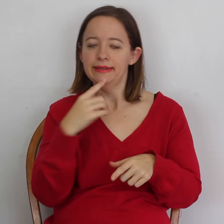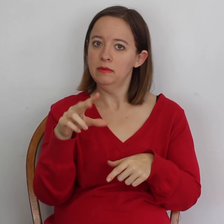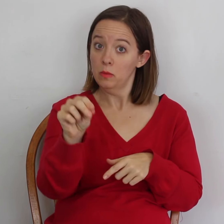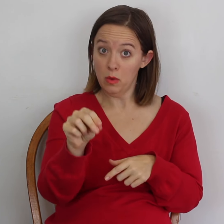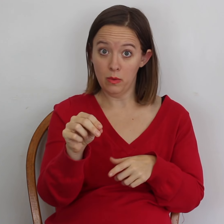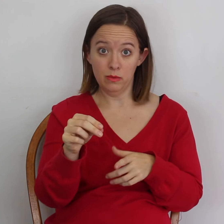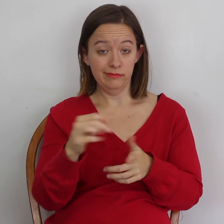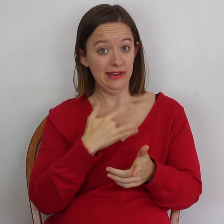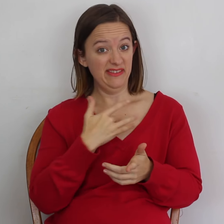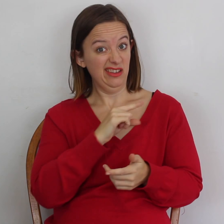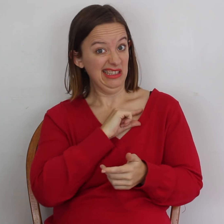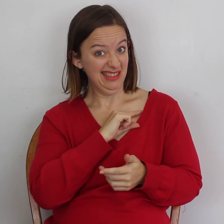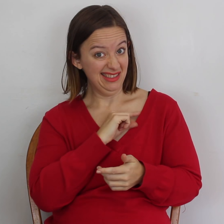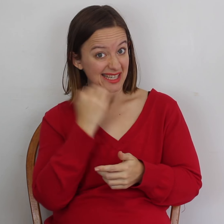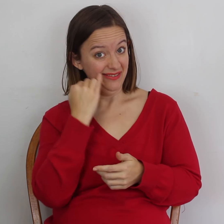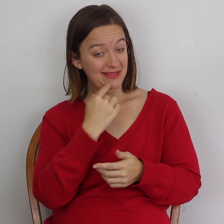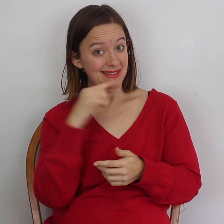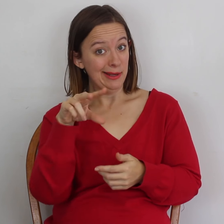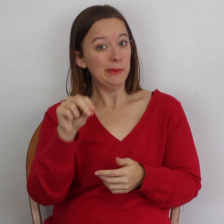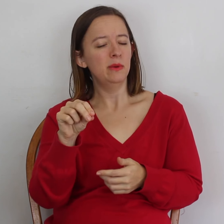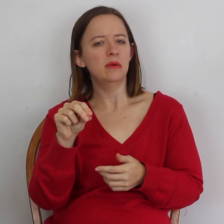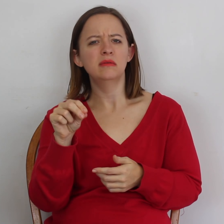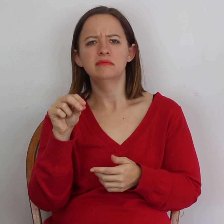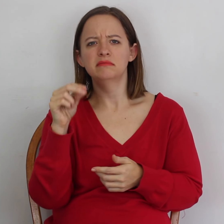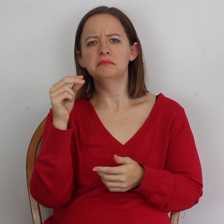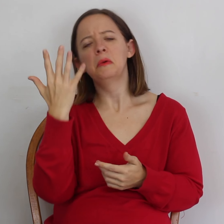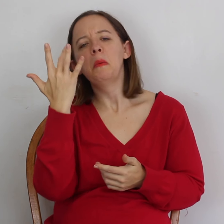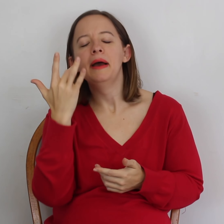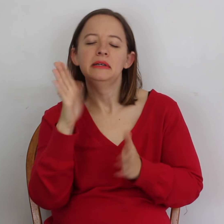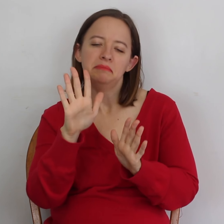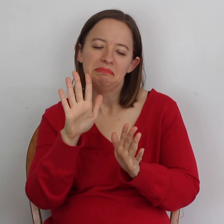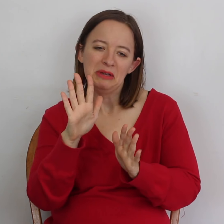We have needs. We can't just... interpret all day long like a robot.